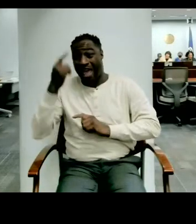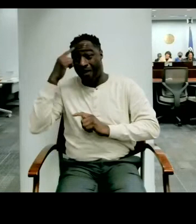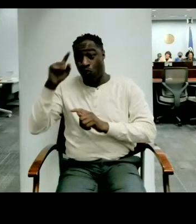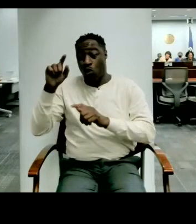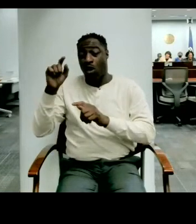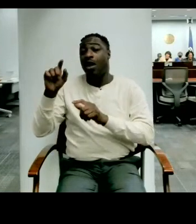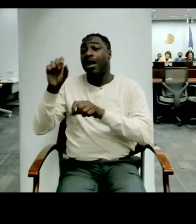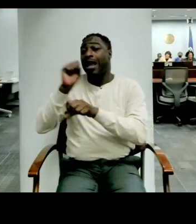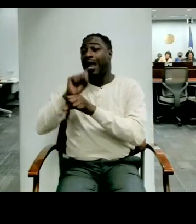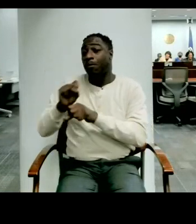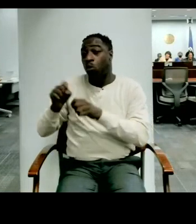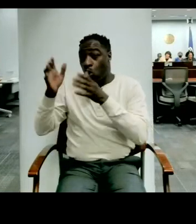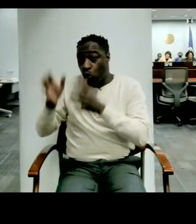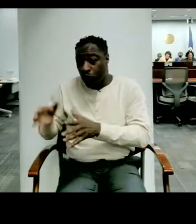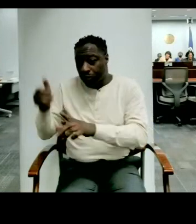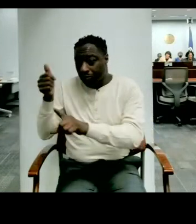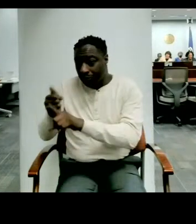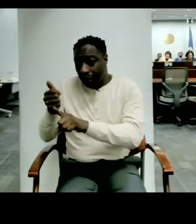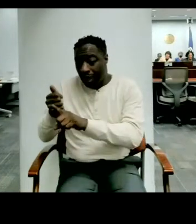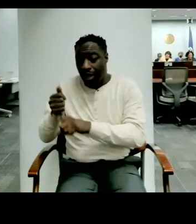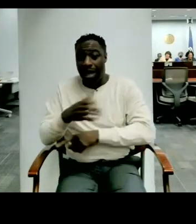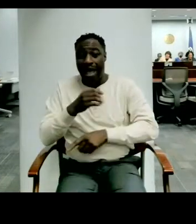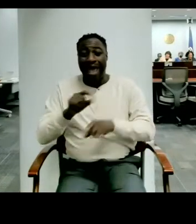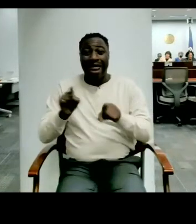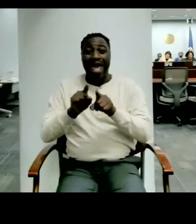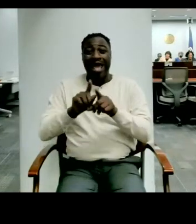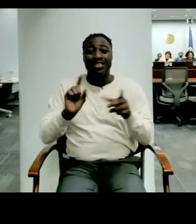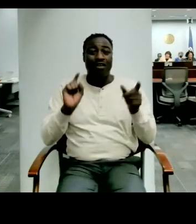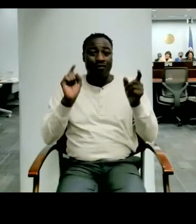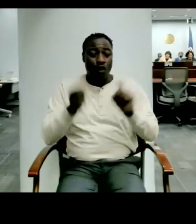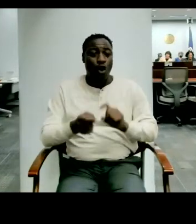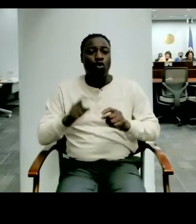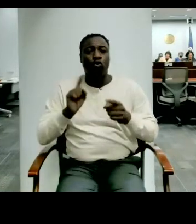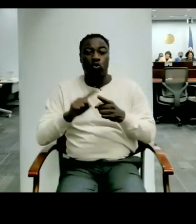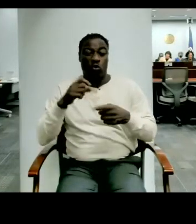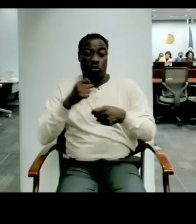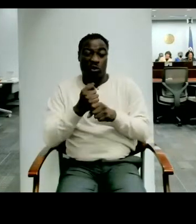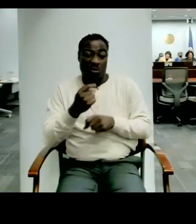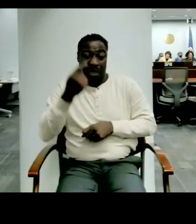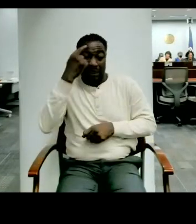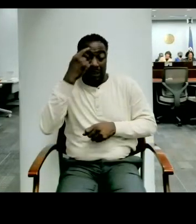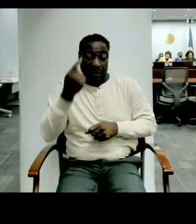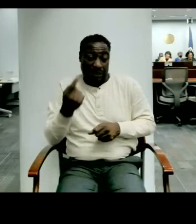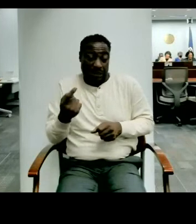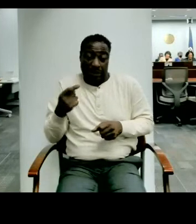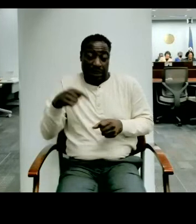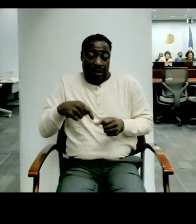at the outset and also as it evolves to make sense of this. So it's effective.